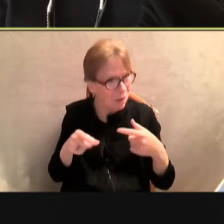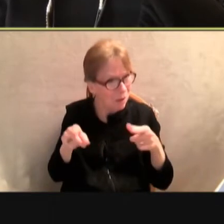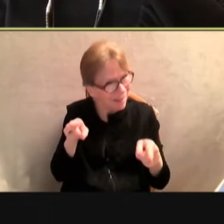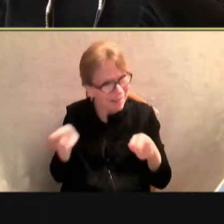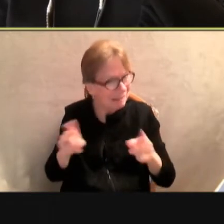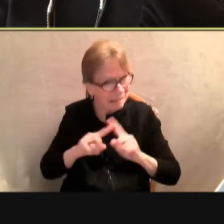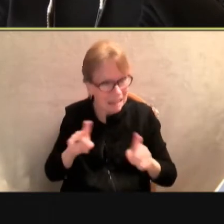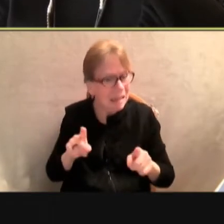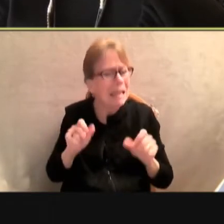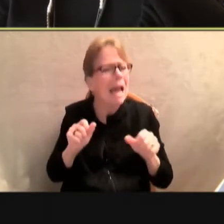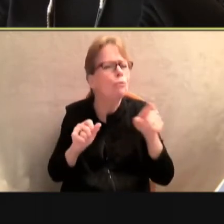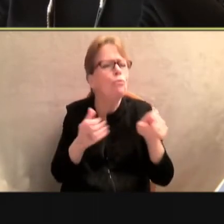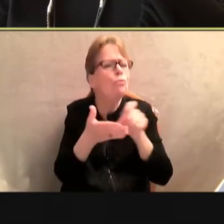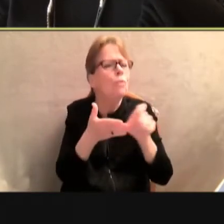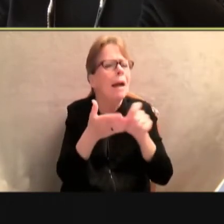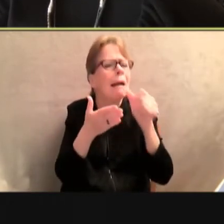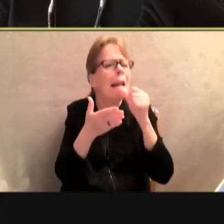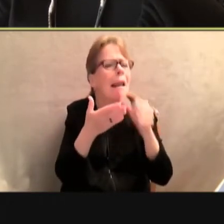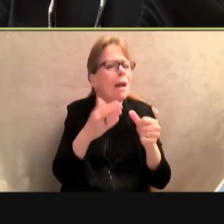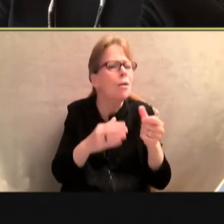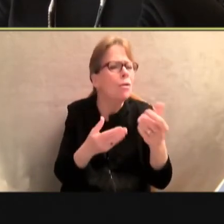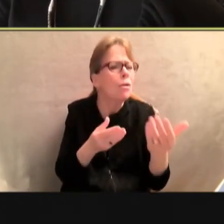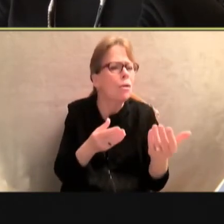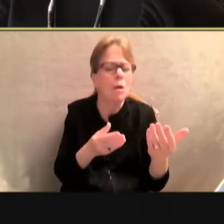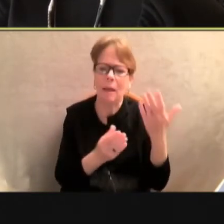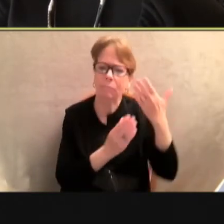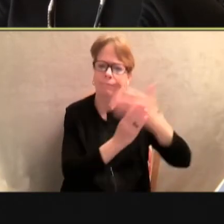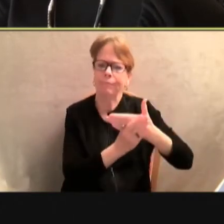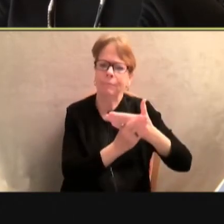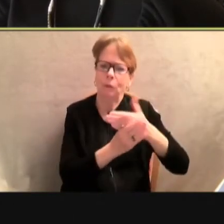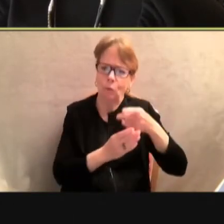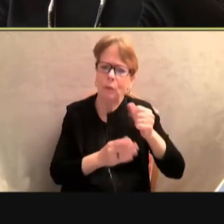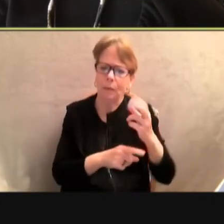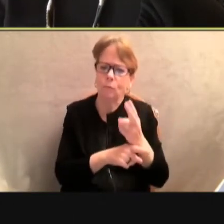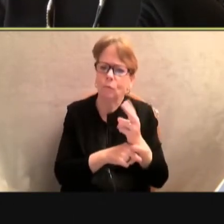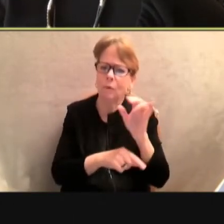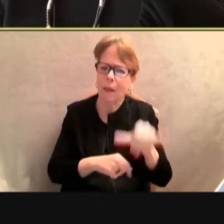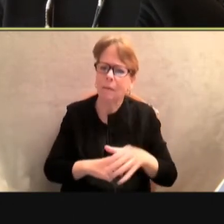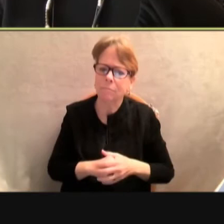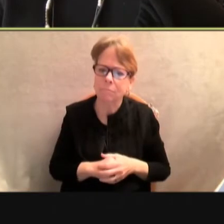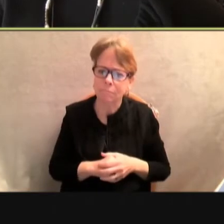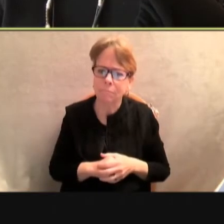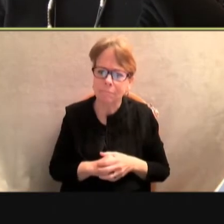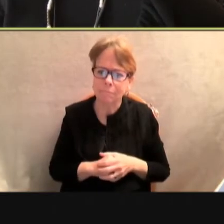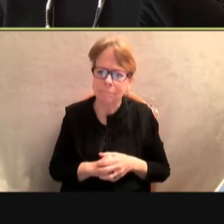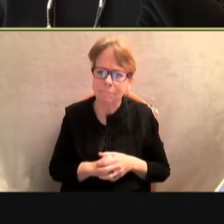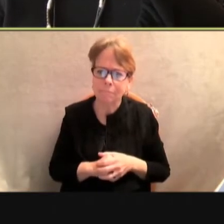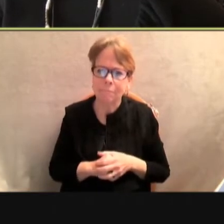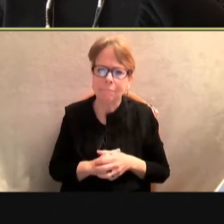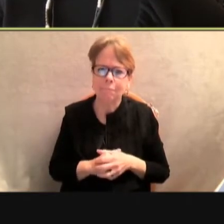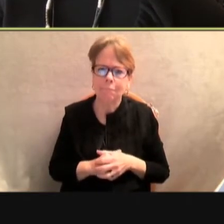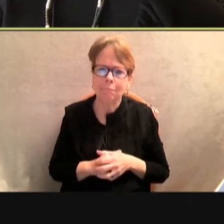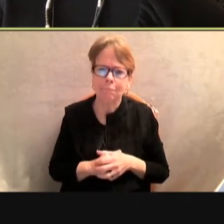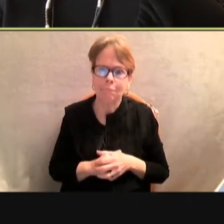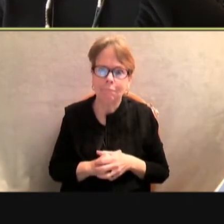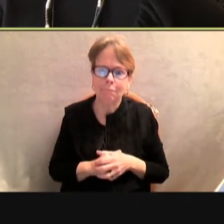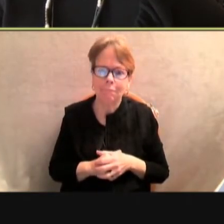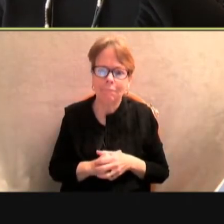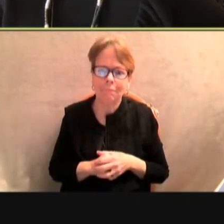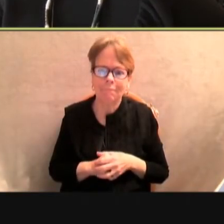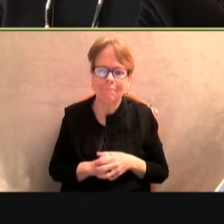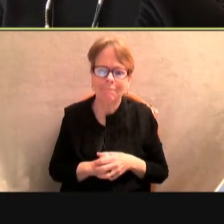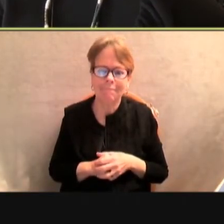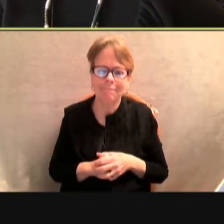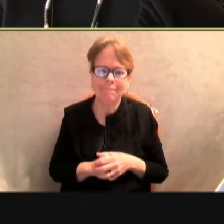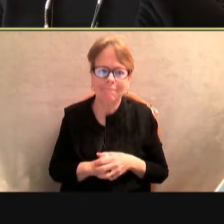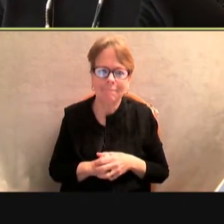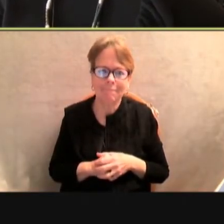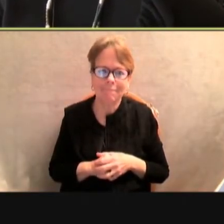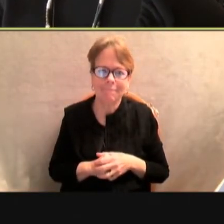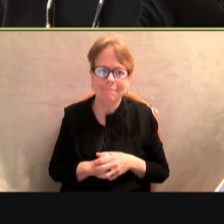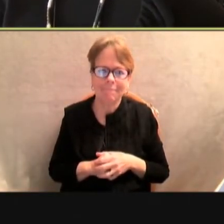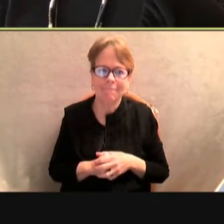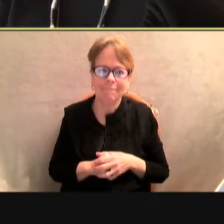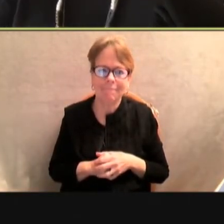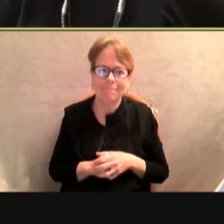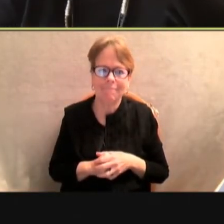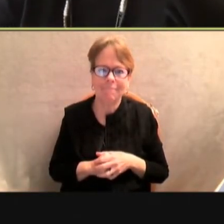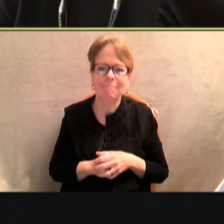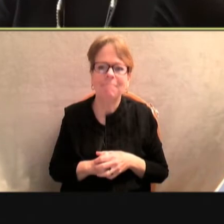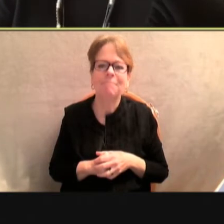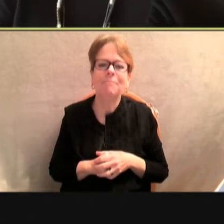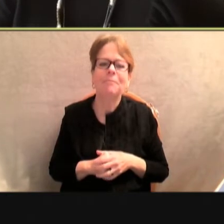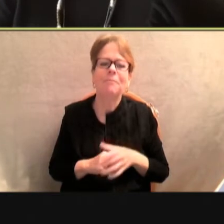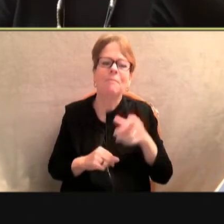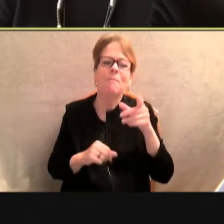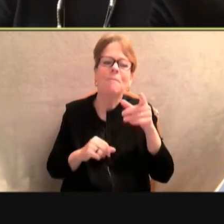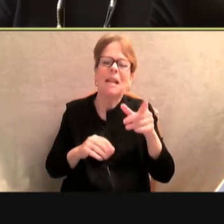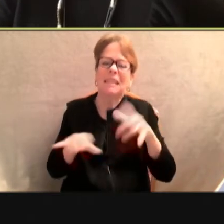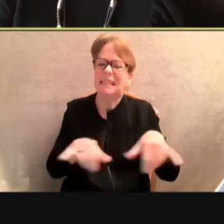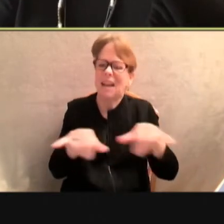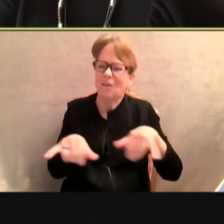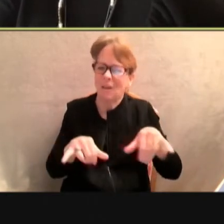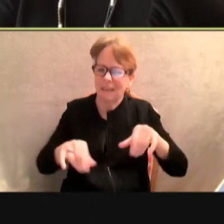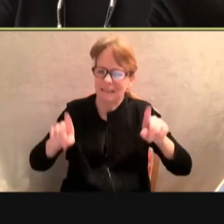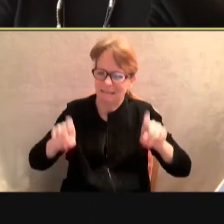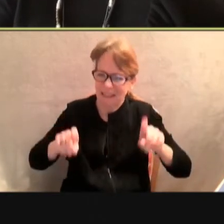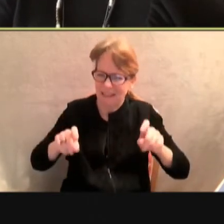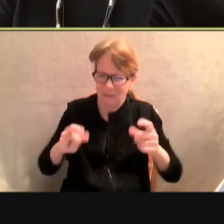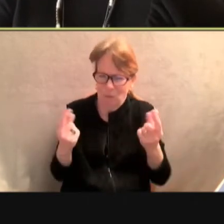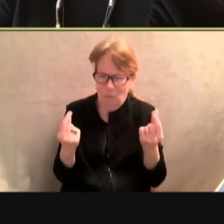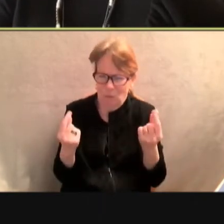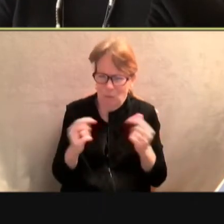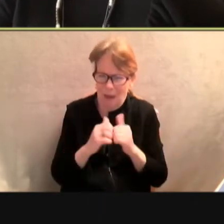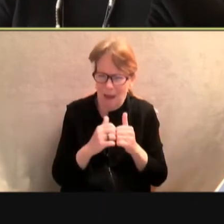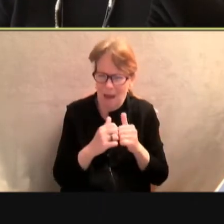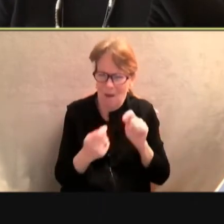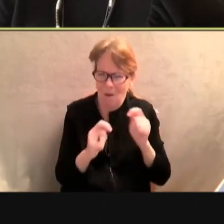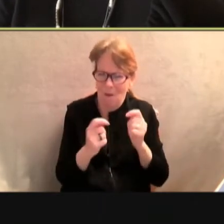record of that sort. Now standardized exam accommodations. When we're talking about physicians,